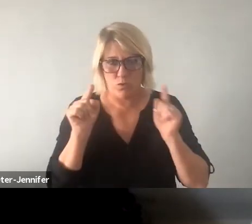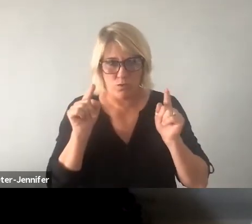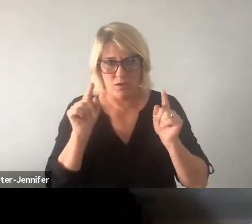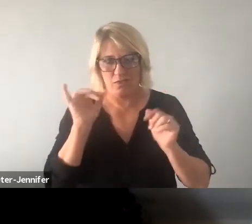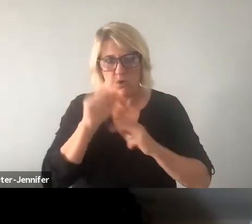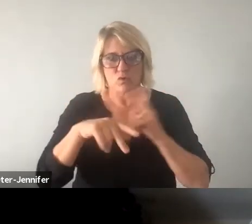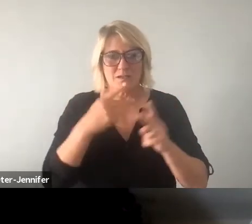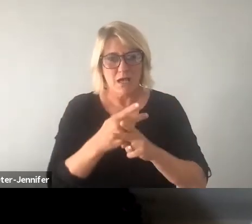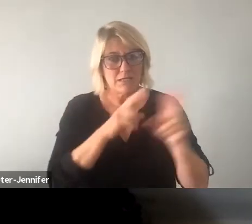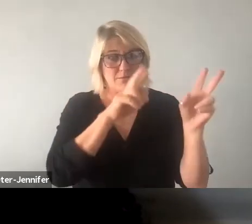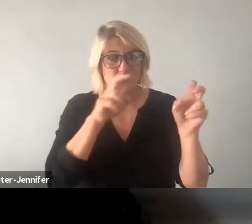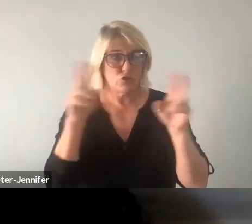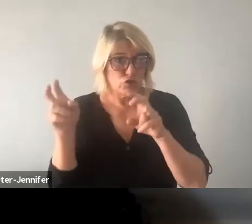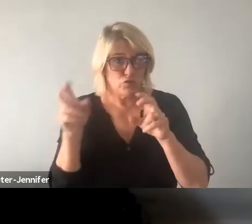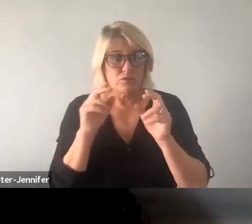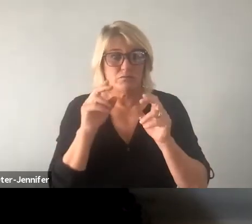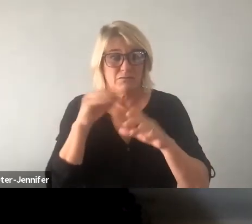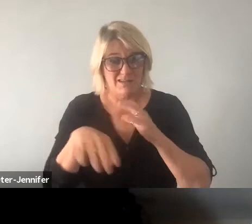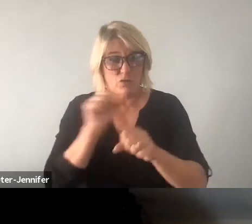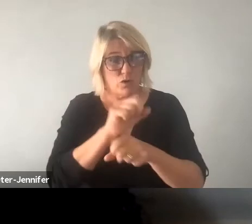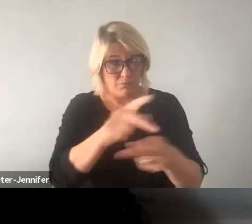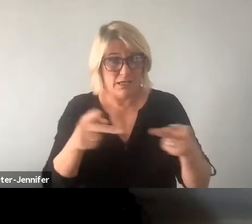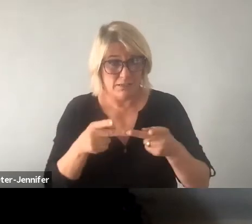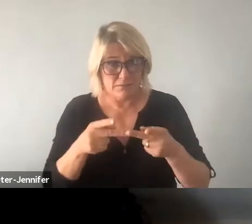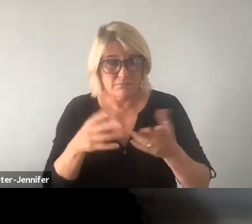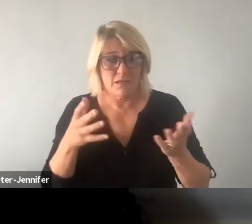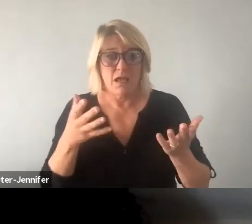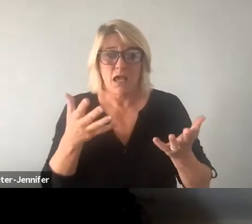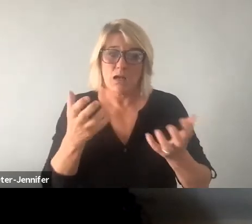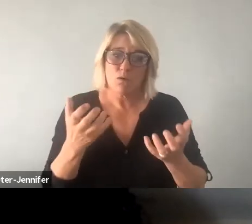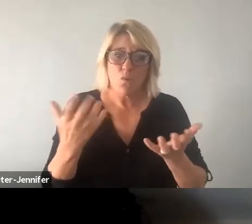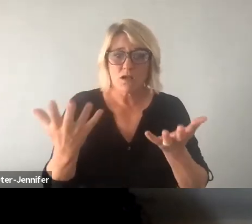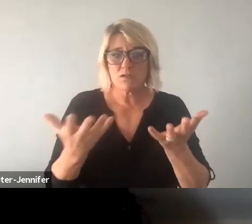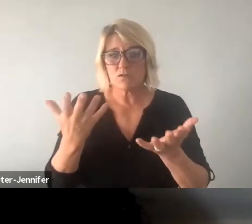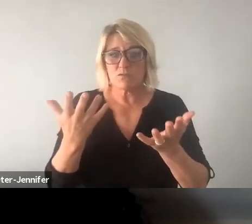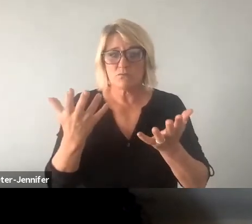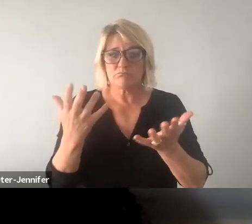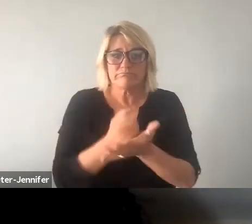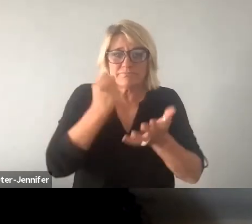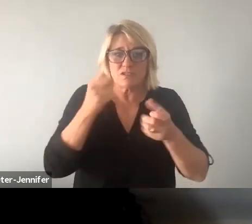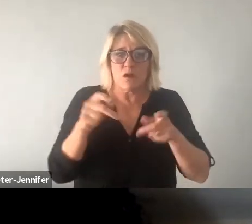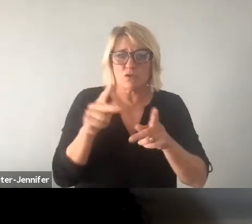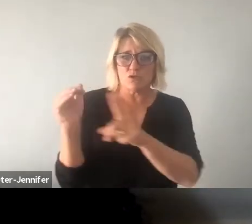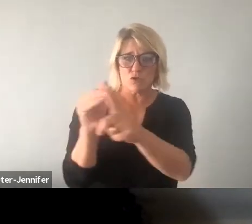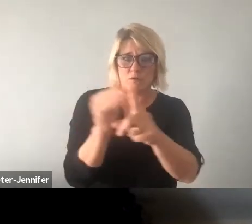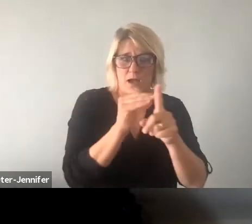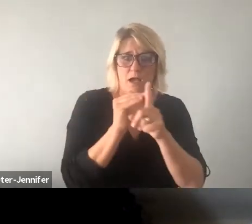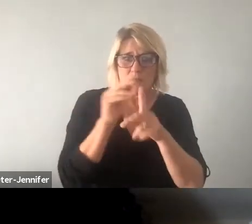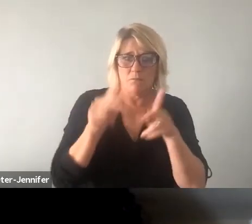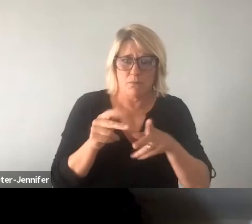working at home to reduce exposure and things of that nature. So we're definitely seeing both of these sorts of issues in the workplace. And we did